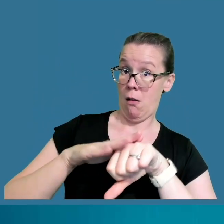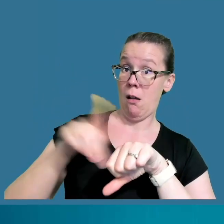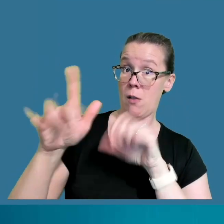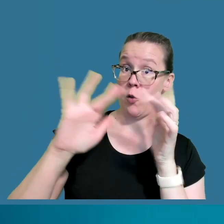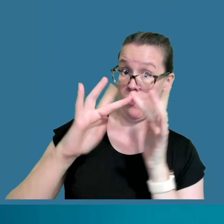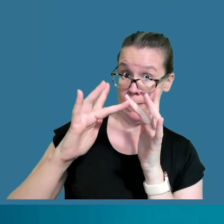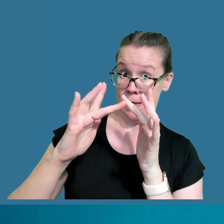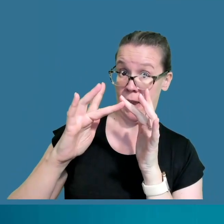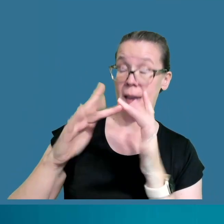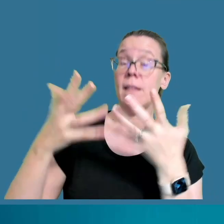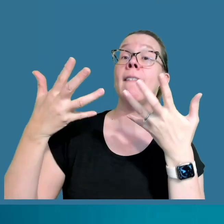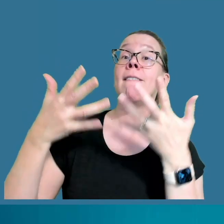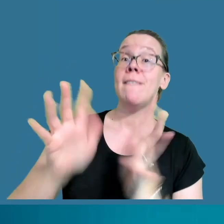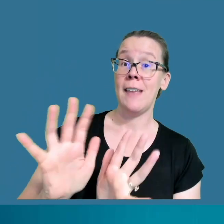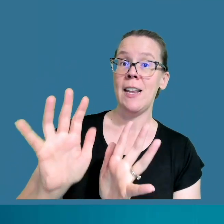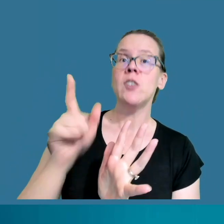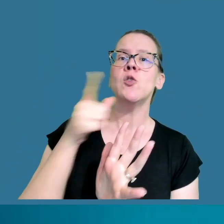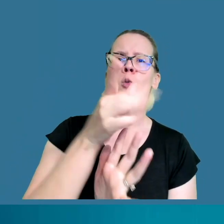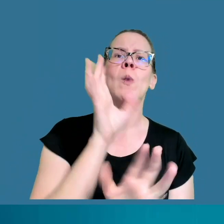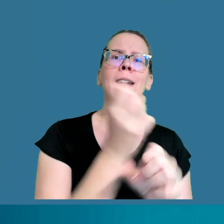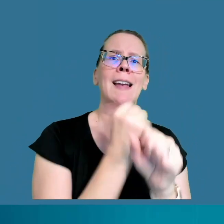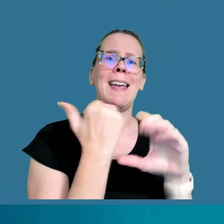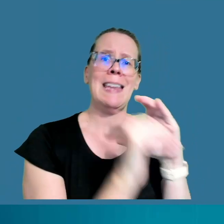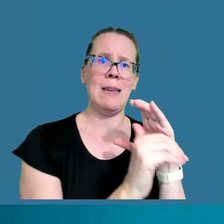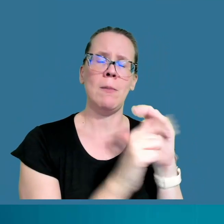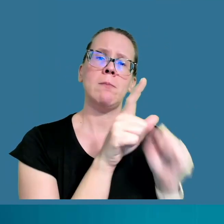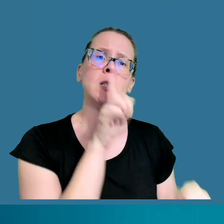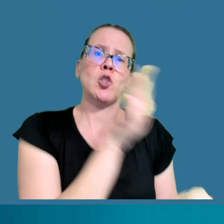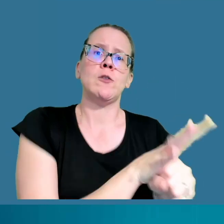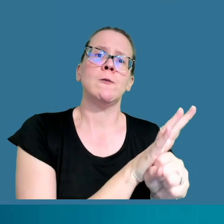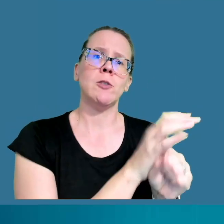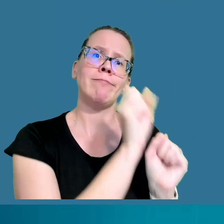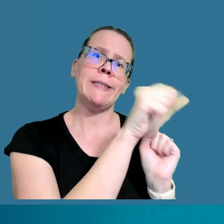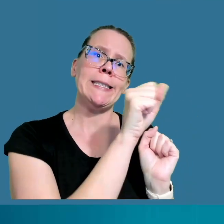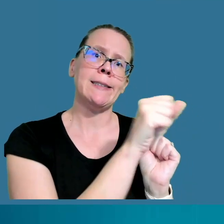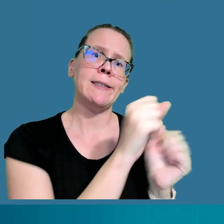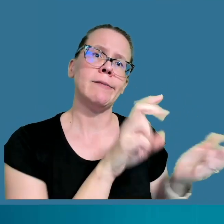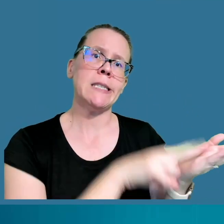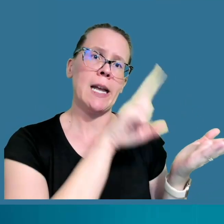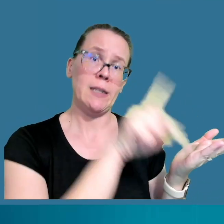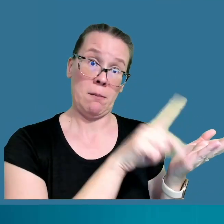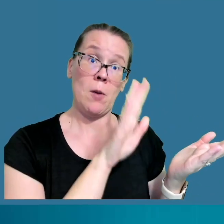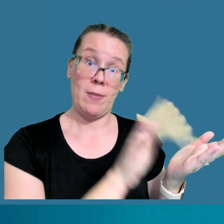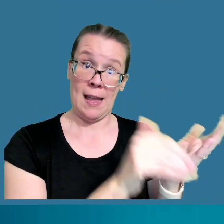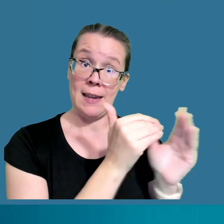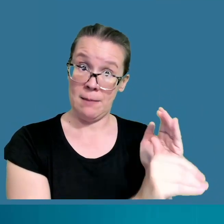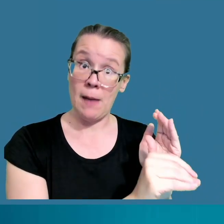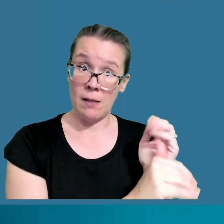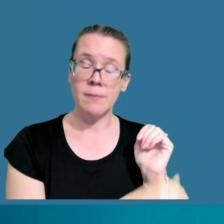do sign up for my blog/website, um, you just type in your email address in the little, uh,